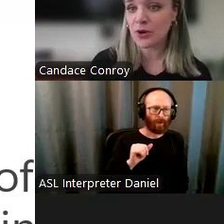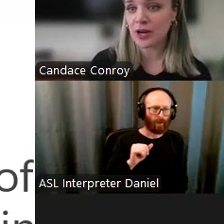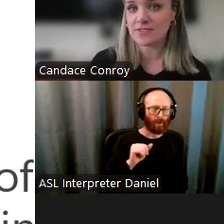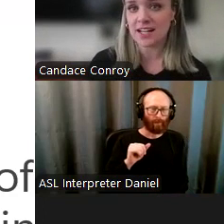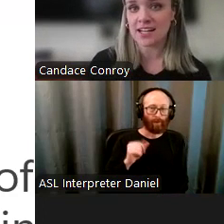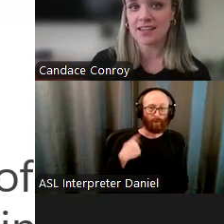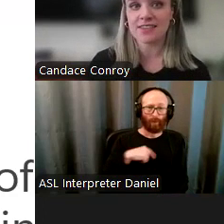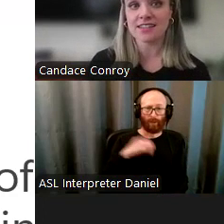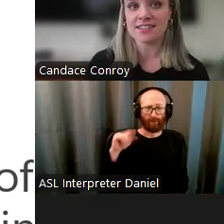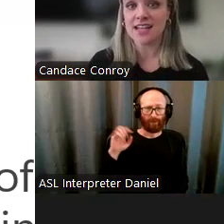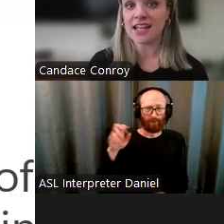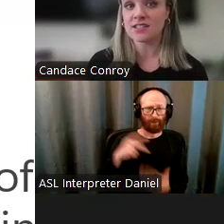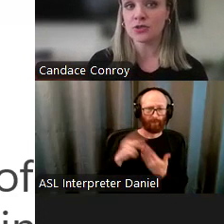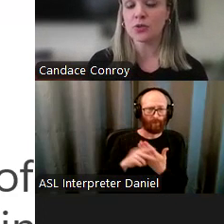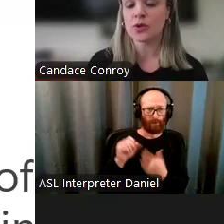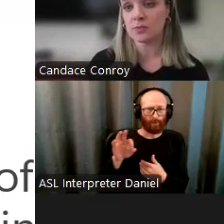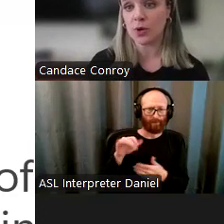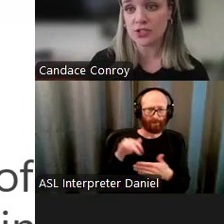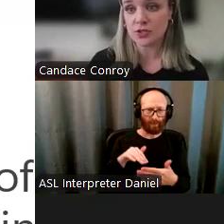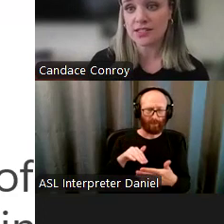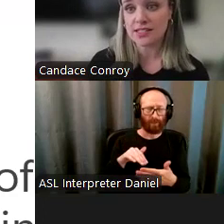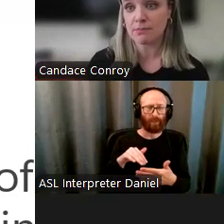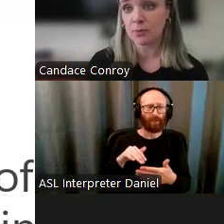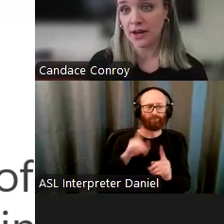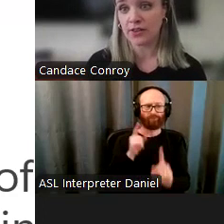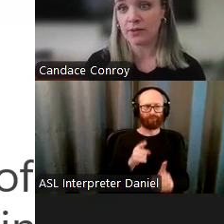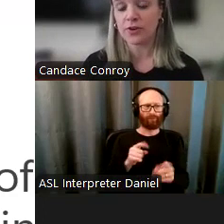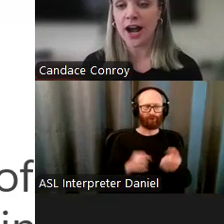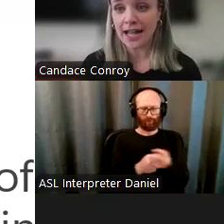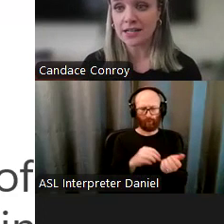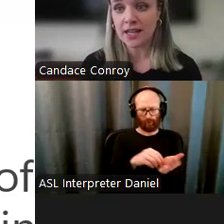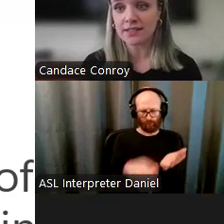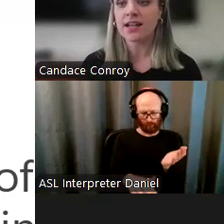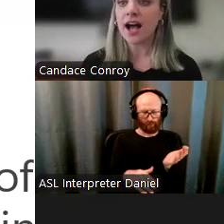program of study that's designed to support students and prepare them for high-demand,